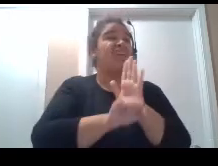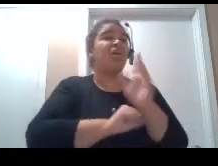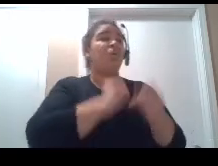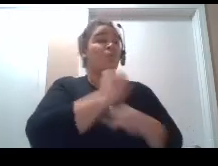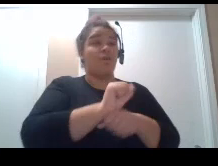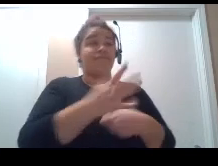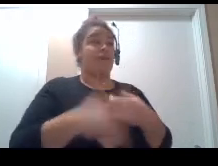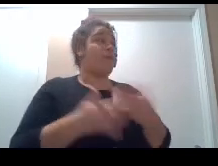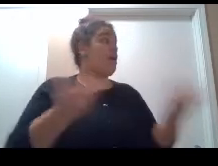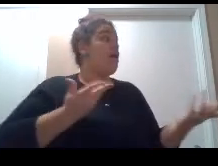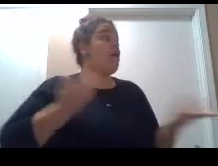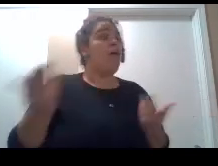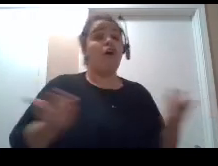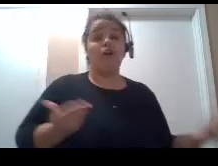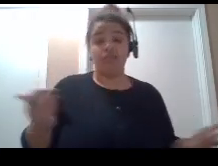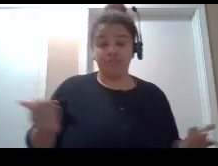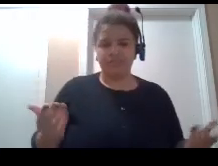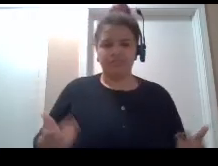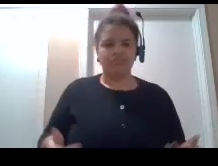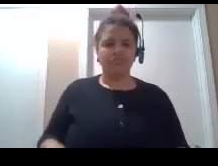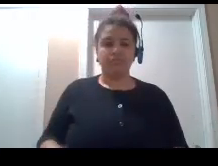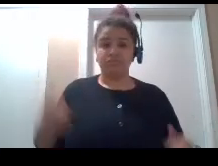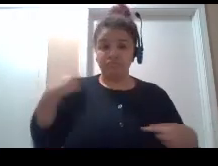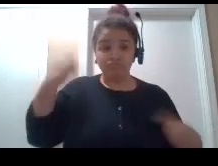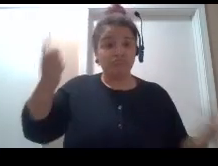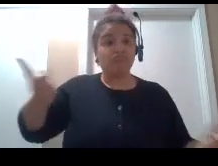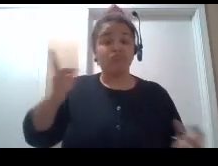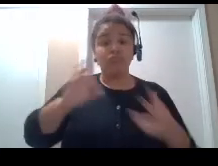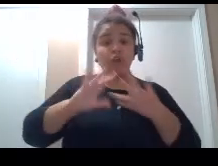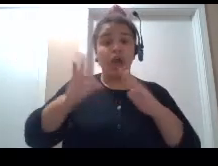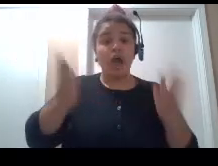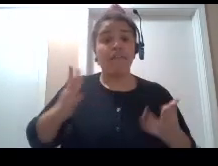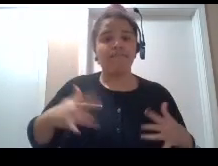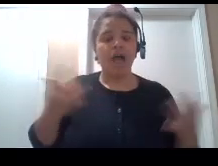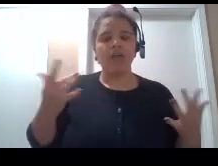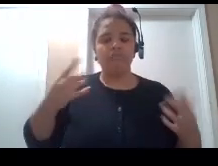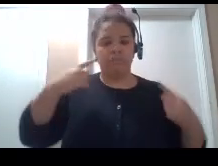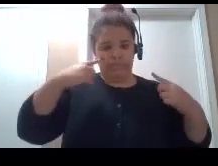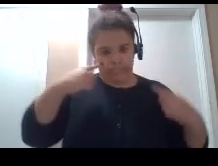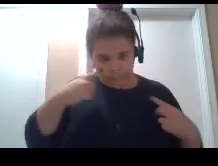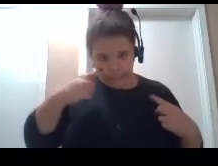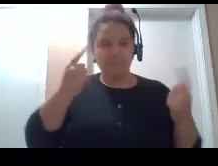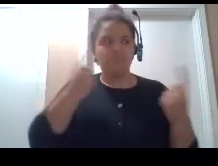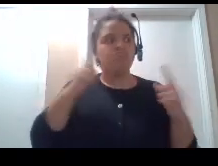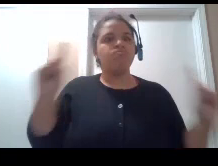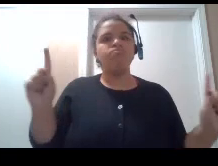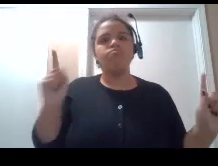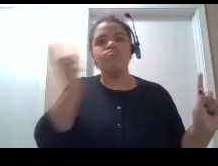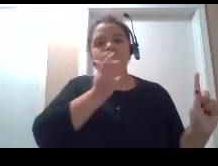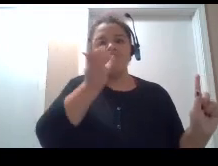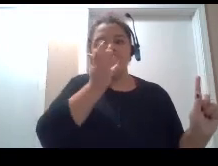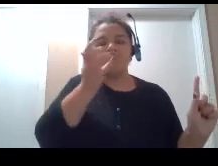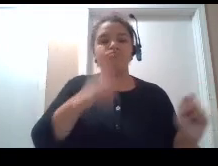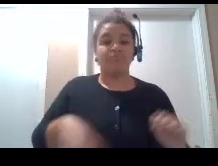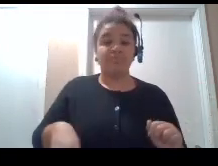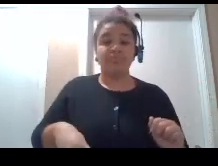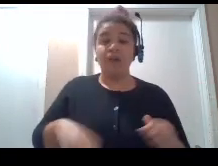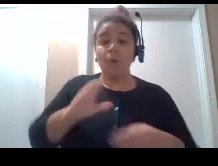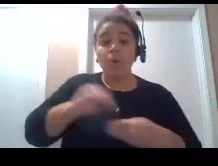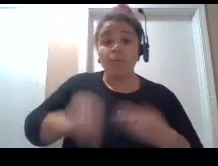These Virtual Hiring Events have already shown great success. Outcomes from the first round include 112